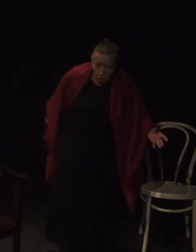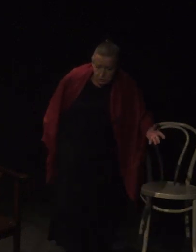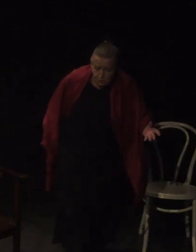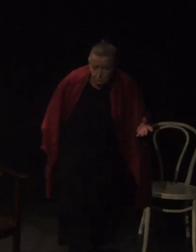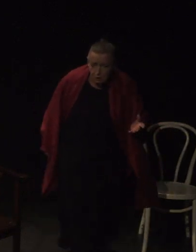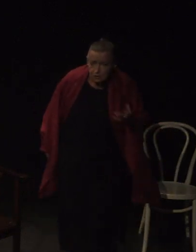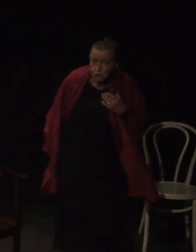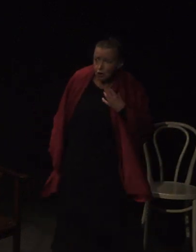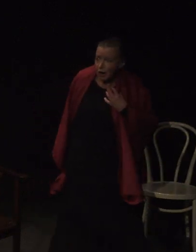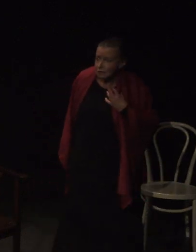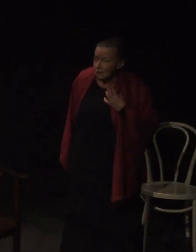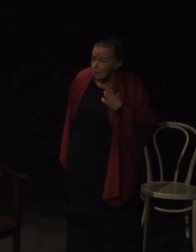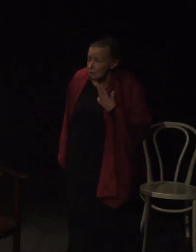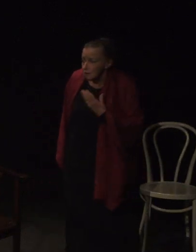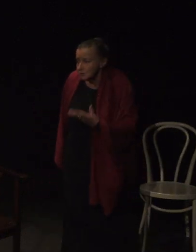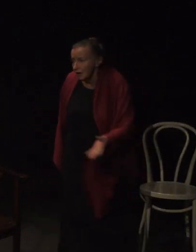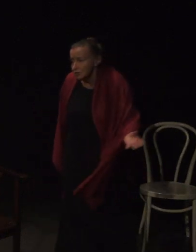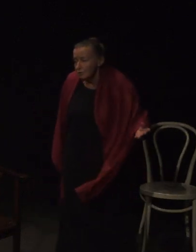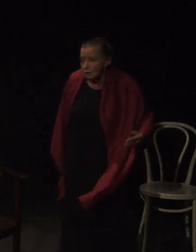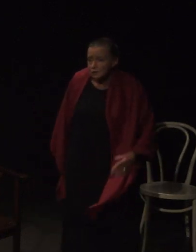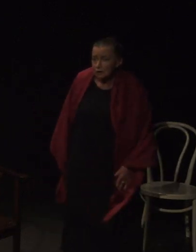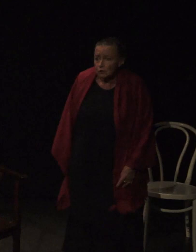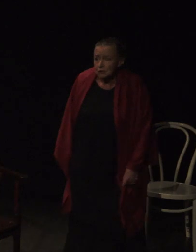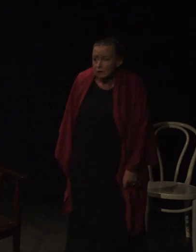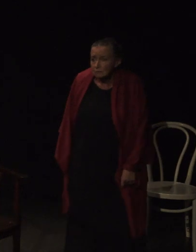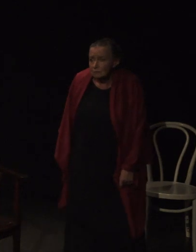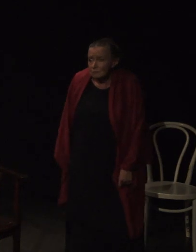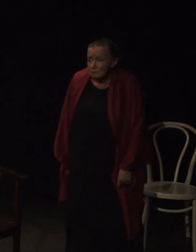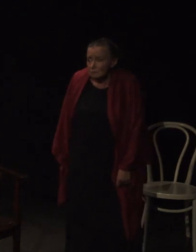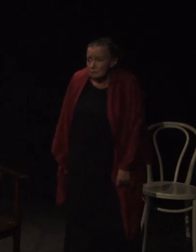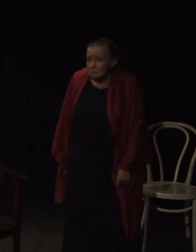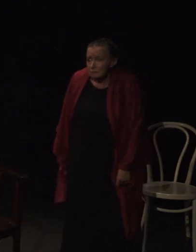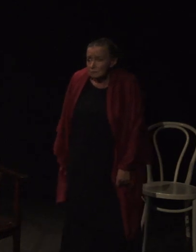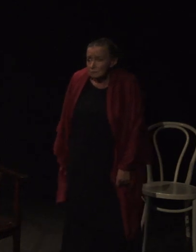although he hears no sobs, he knows she's bathed in tears.